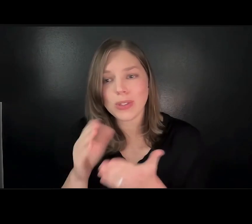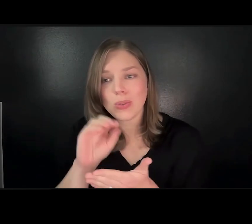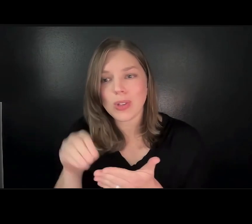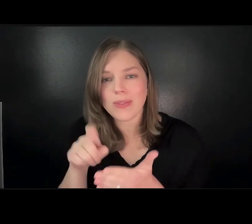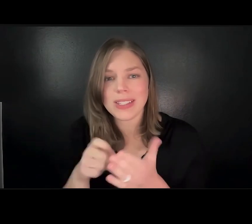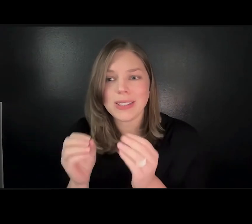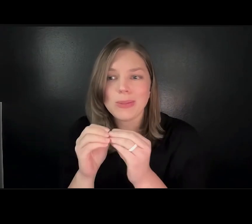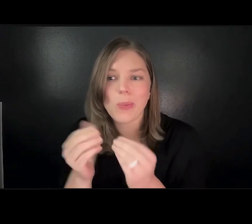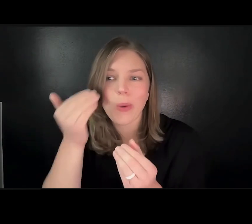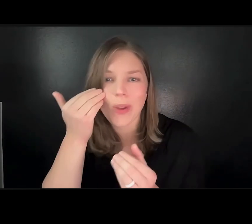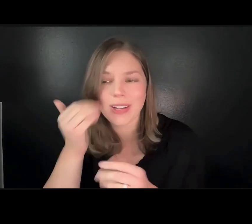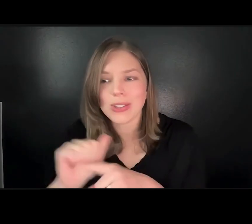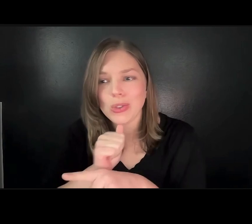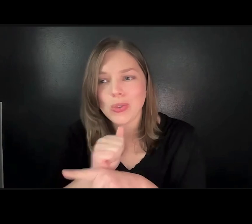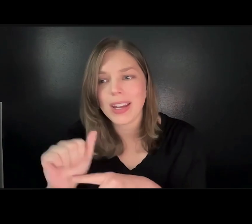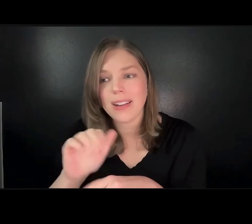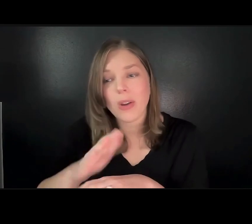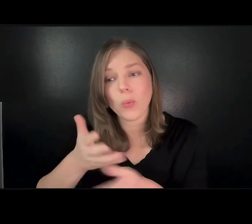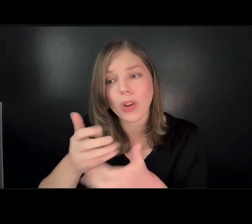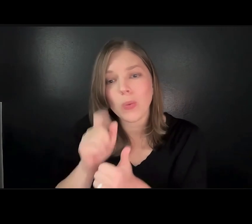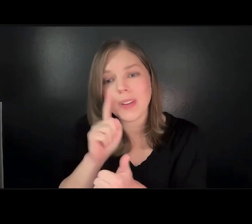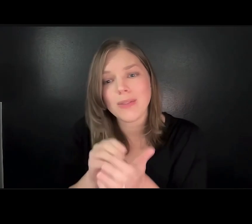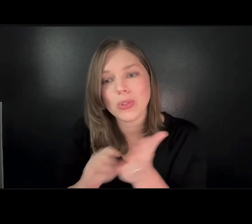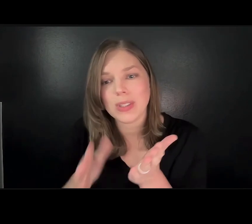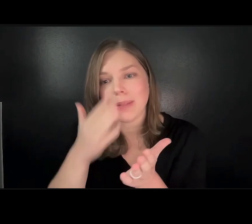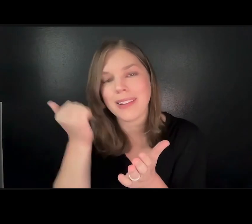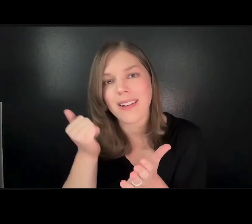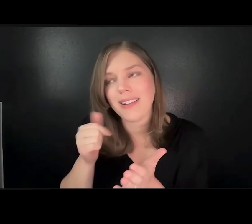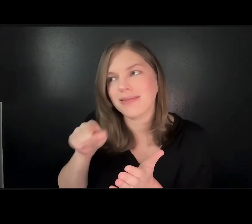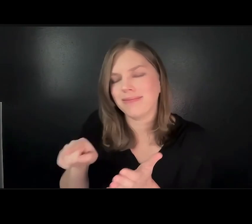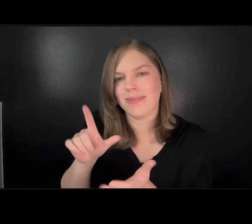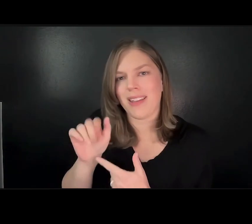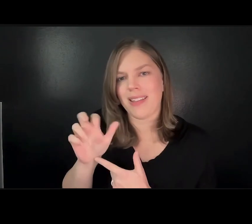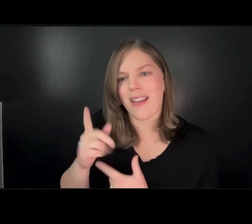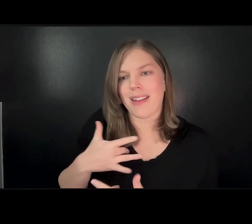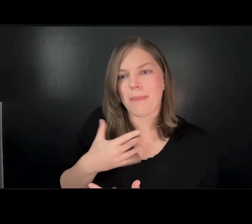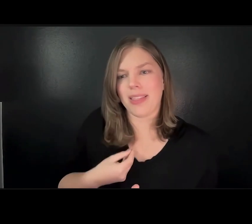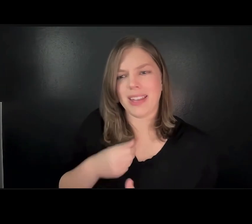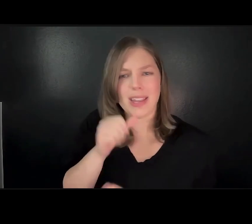The Disability Resource offices need to be aware and trained on working with deaf students